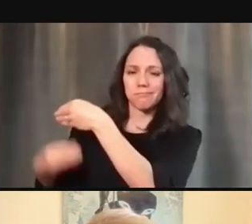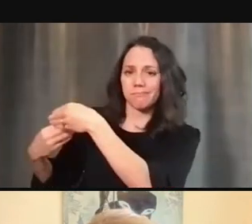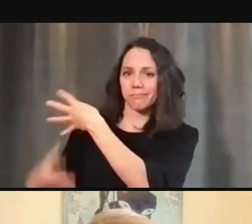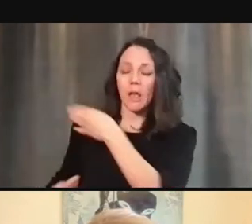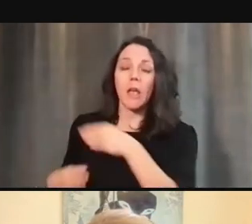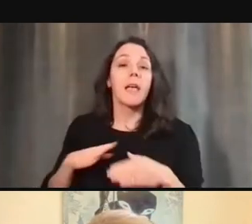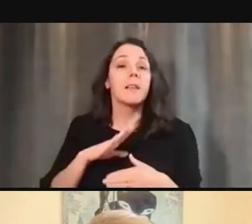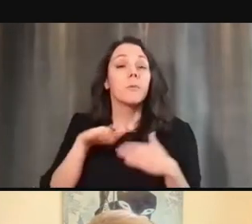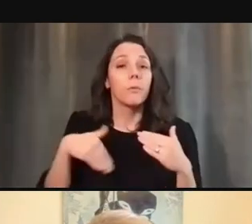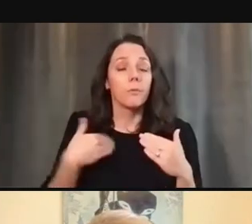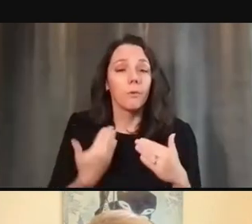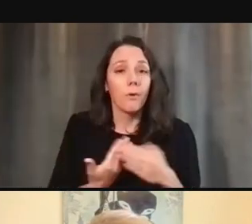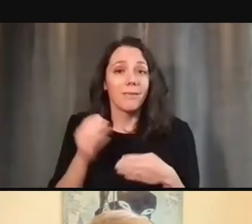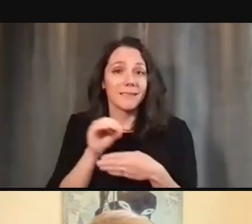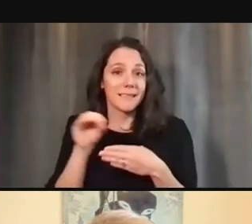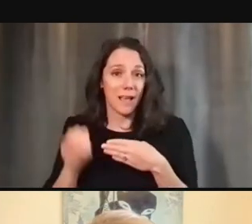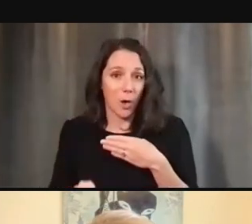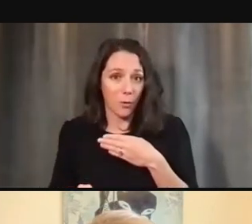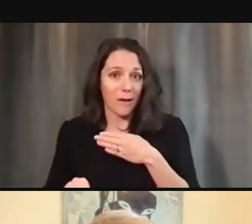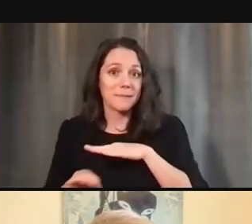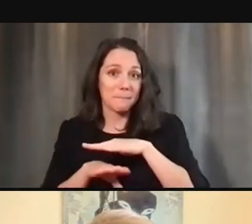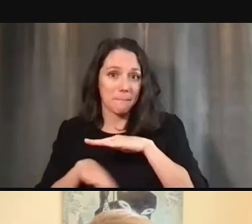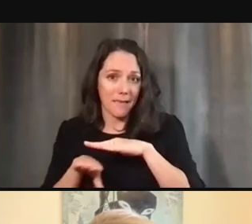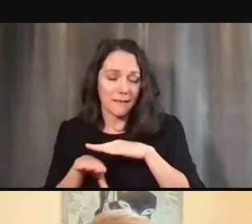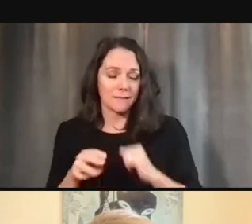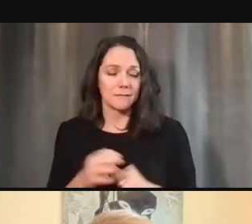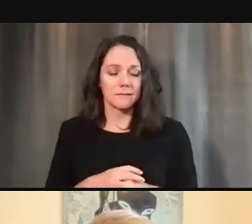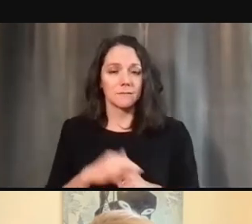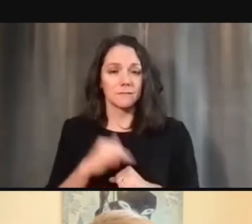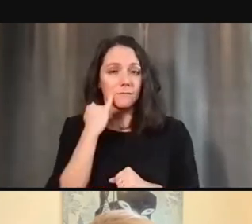And so if people are looking for how do we demonstrate this stuff is useful?